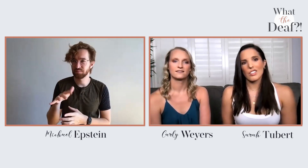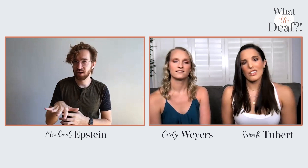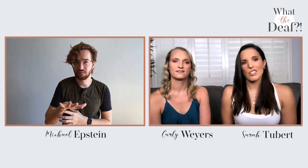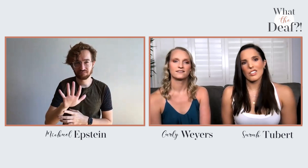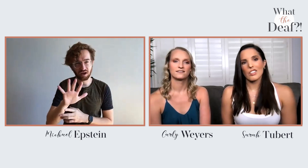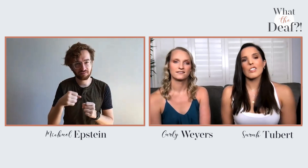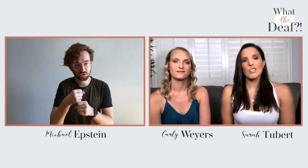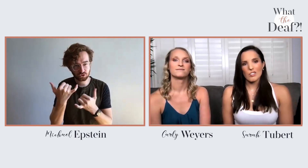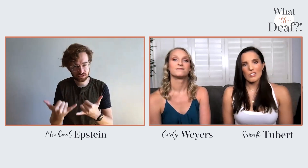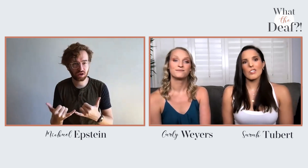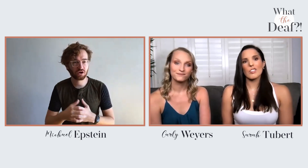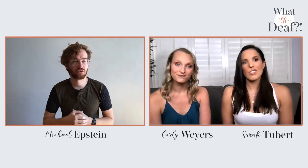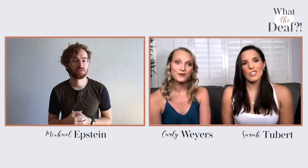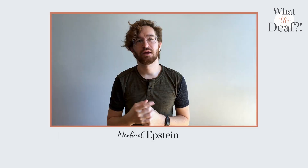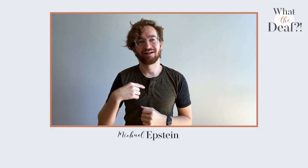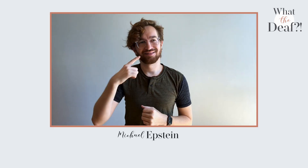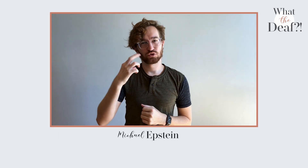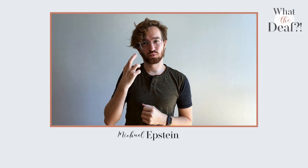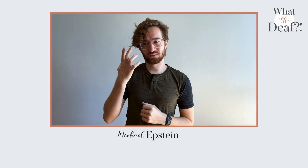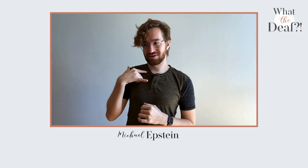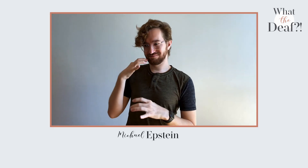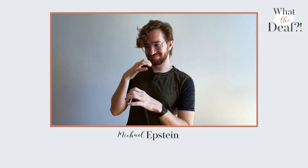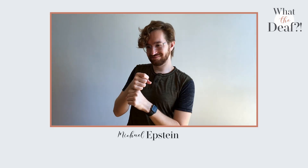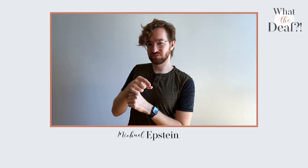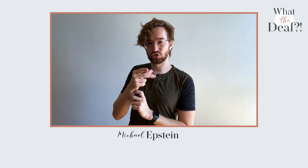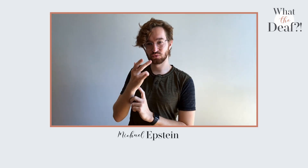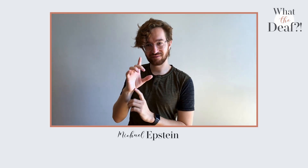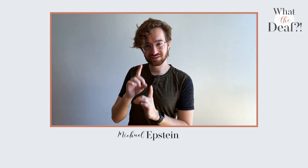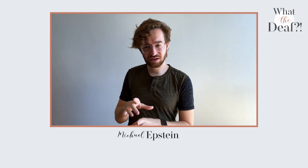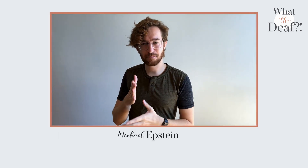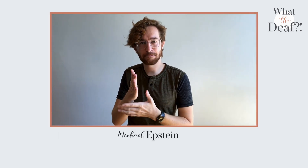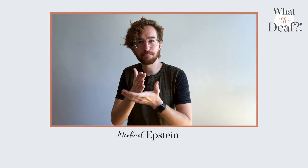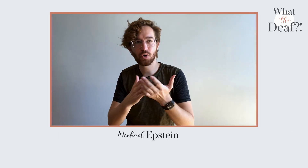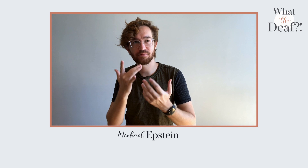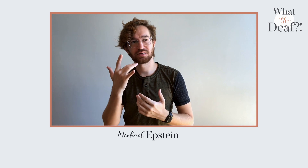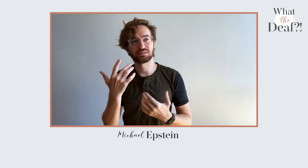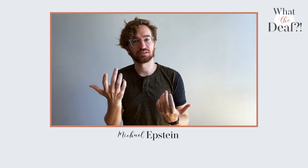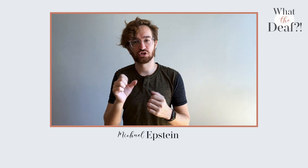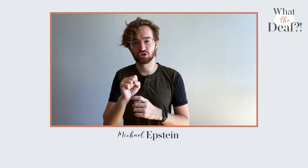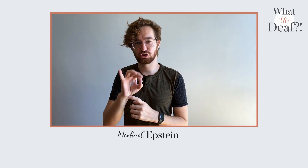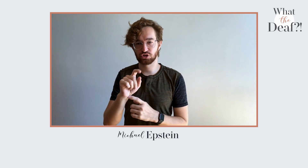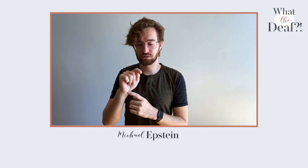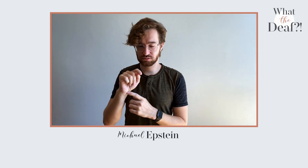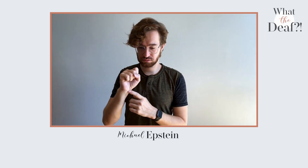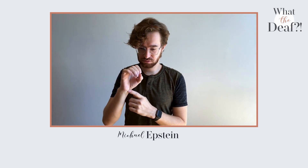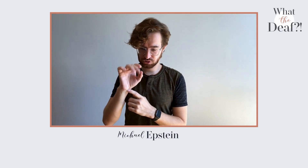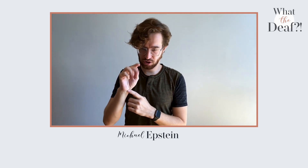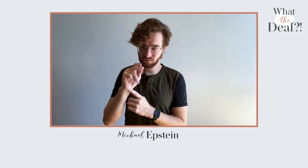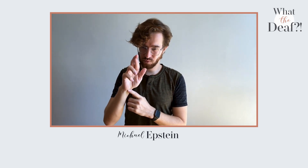for roughly five years now. And I think the reason that I was so fascinated with graphic design is because of the use of software.